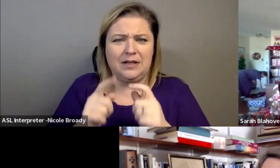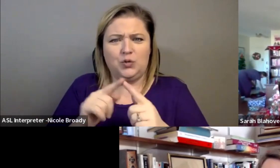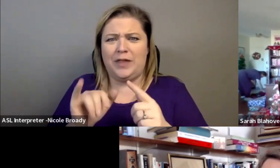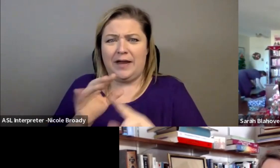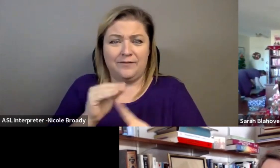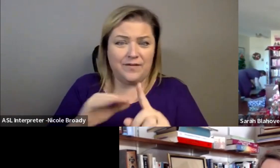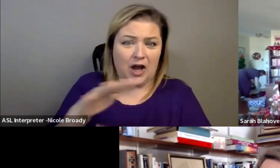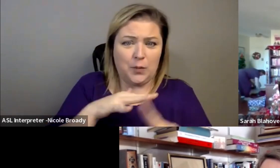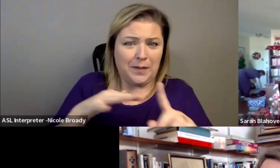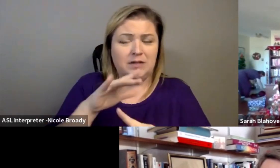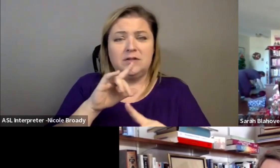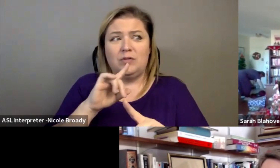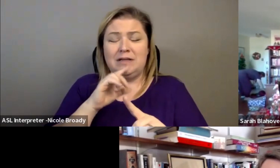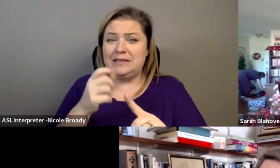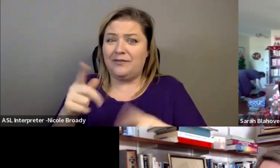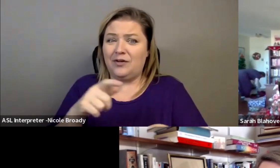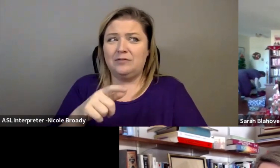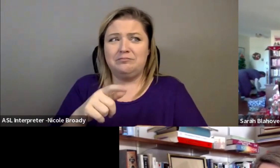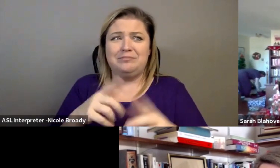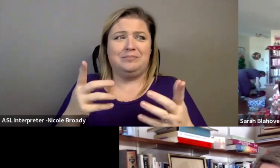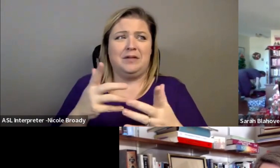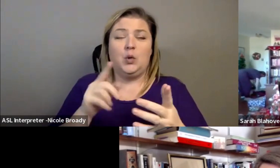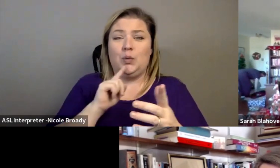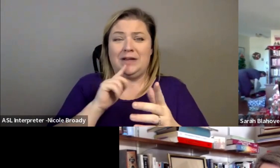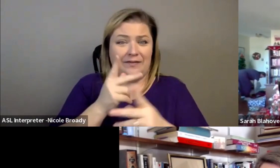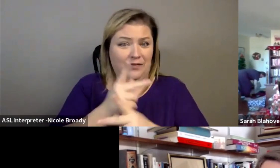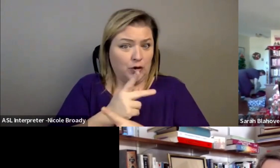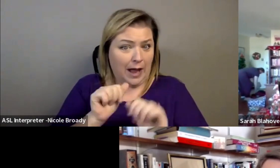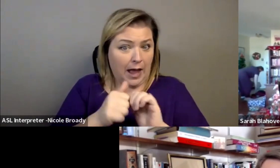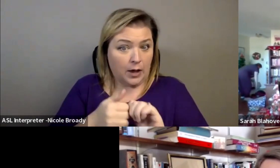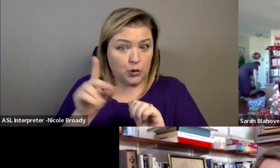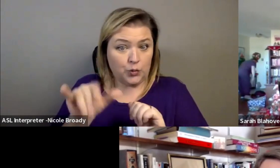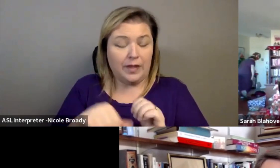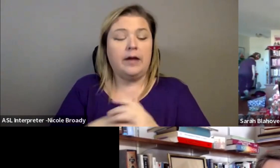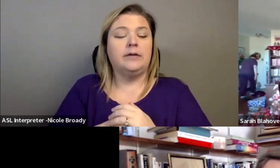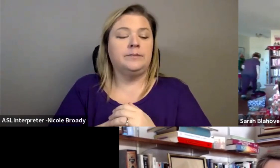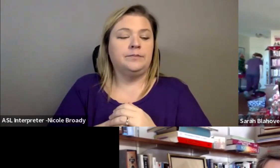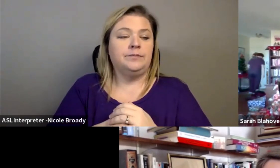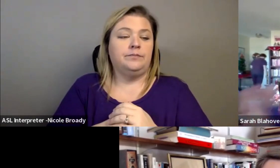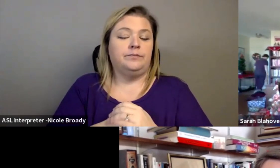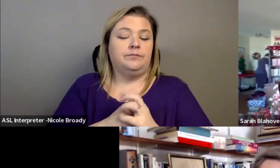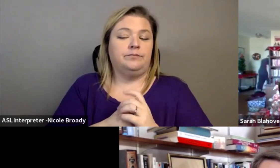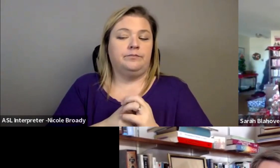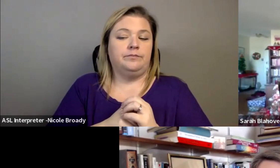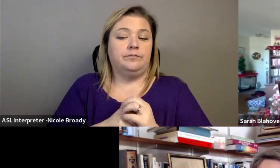cases, it was just figuring out how to do that. So, you know, we